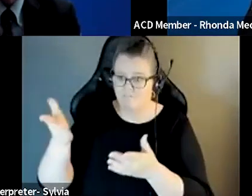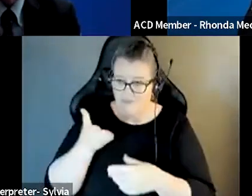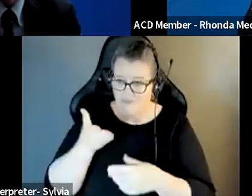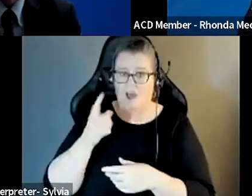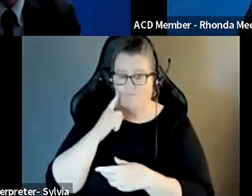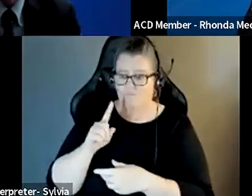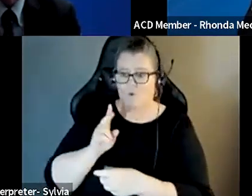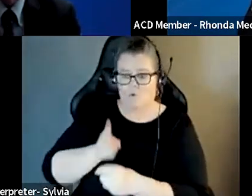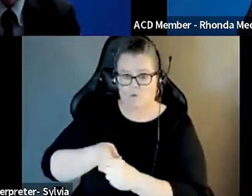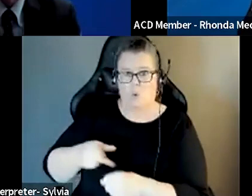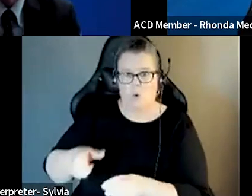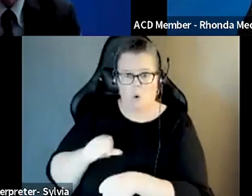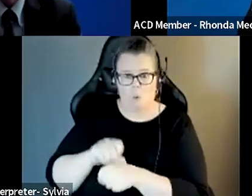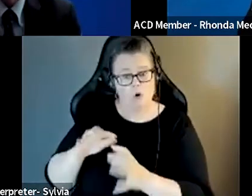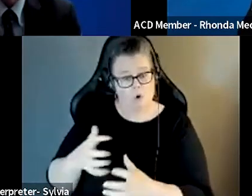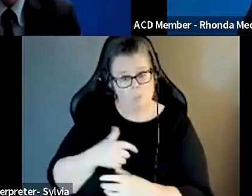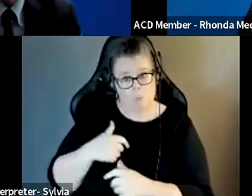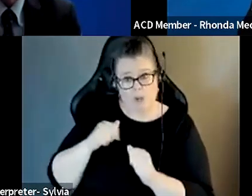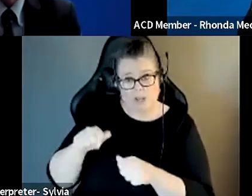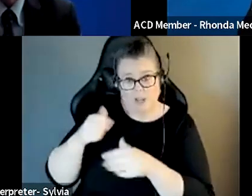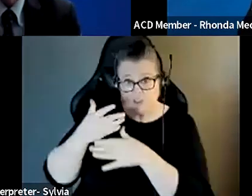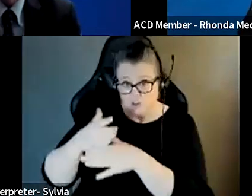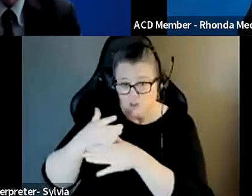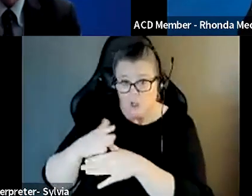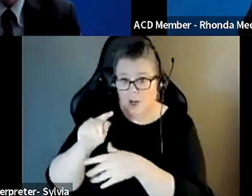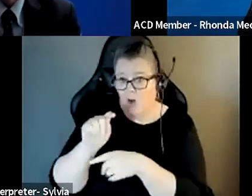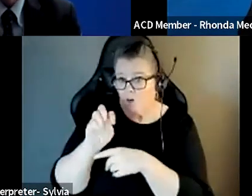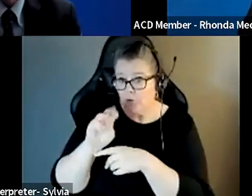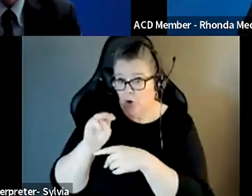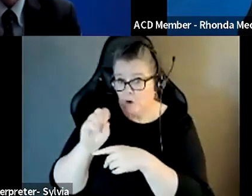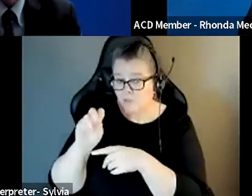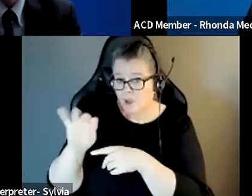are we able to share the terms of reference with them,